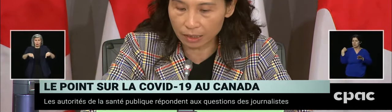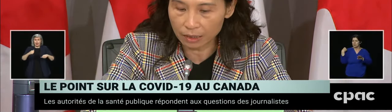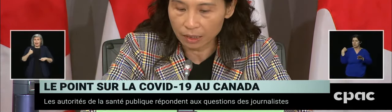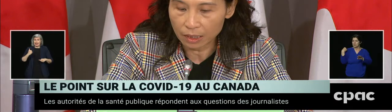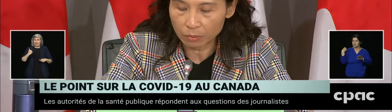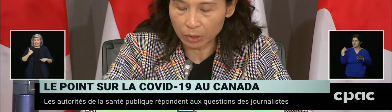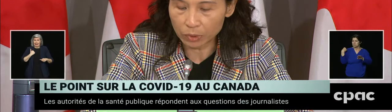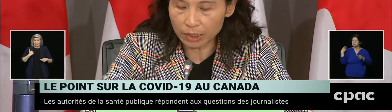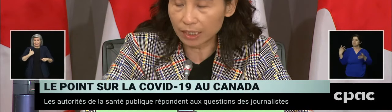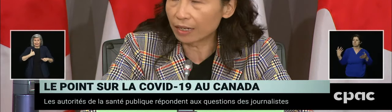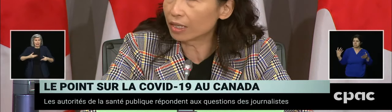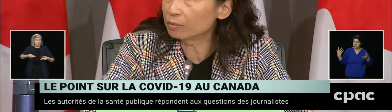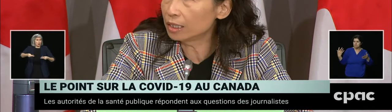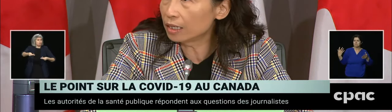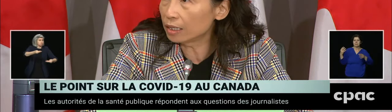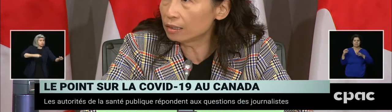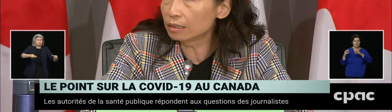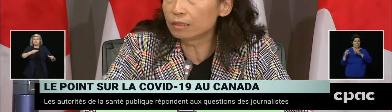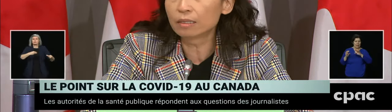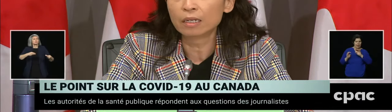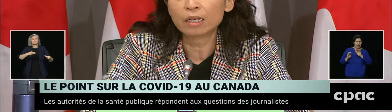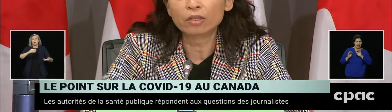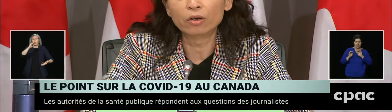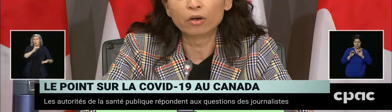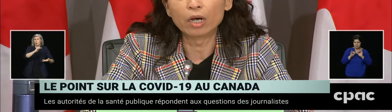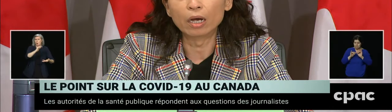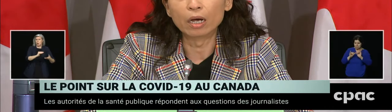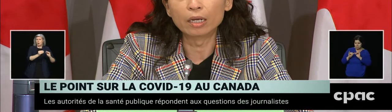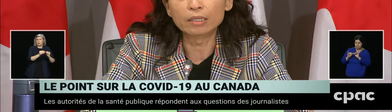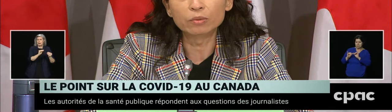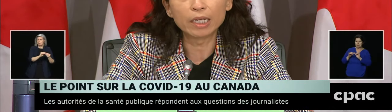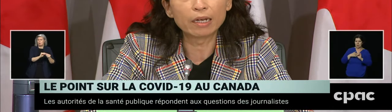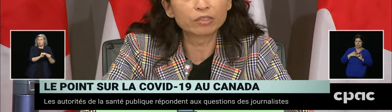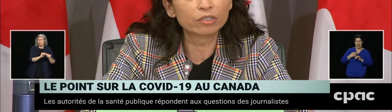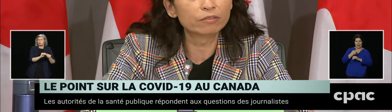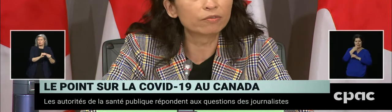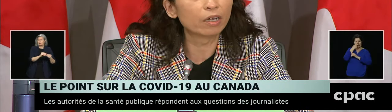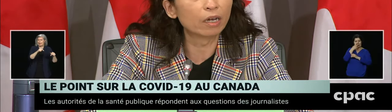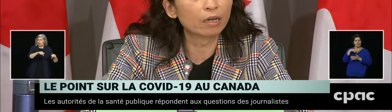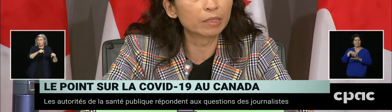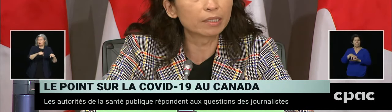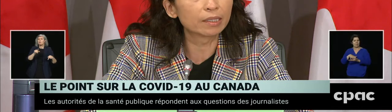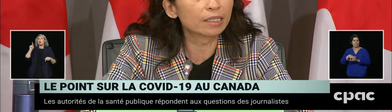DEEMED TO BE LOW. THAT DOESN'T MEAN SOMETHING WASN'T HAPPENING OUTSIDE OF CANADA.